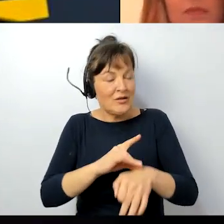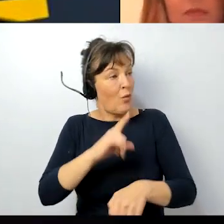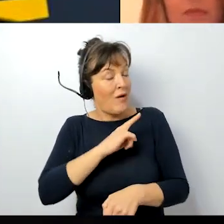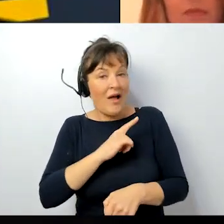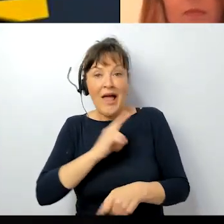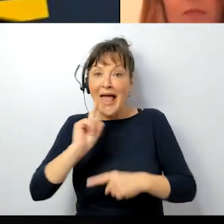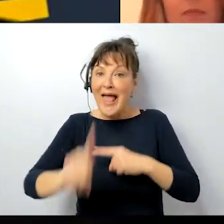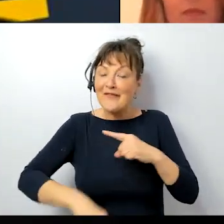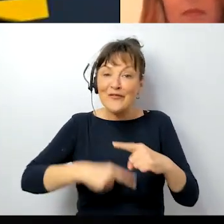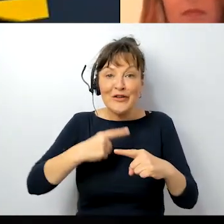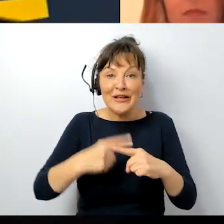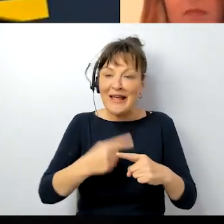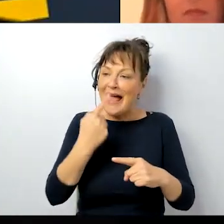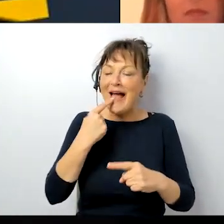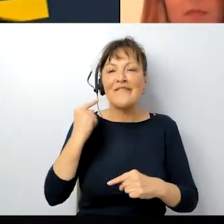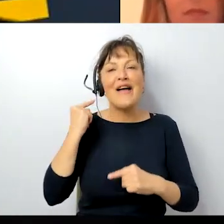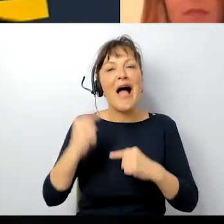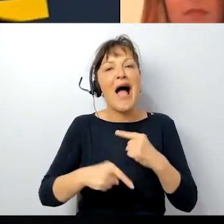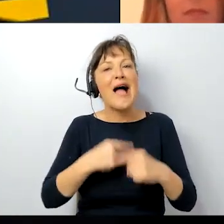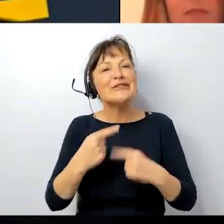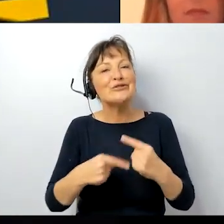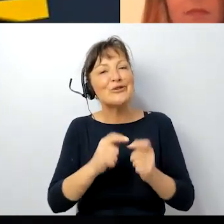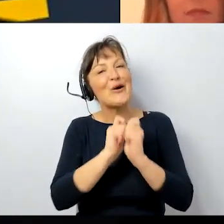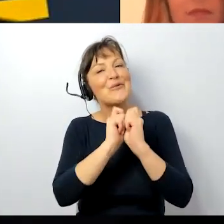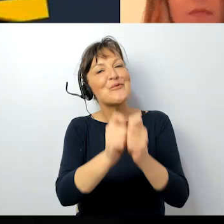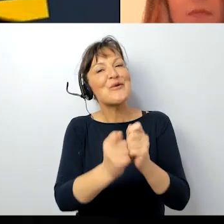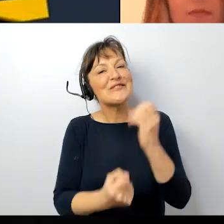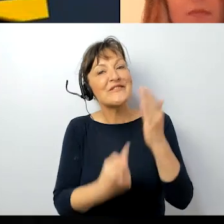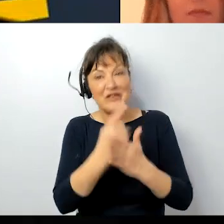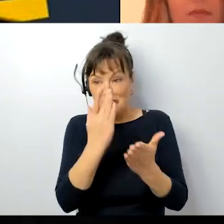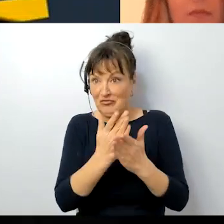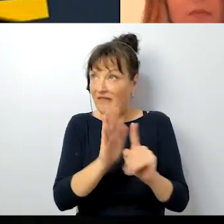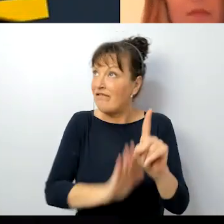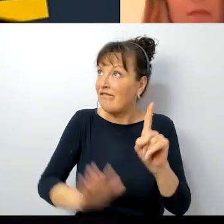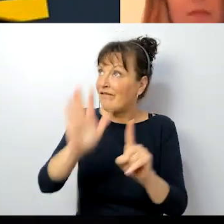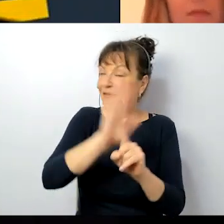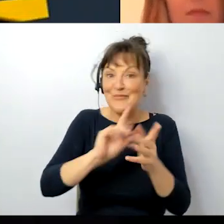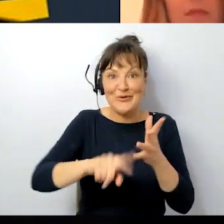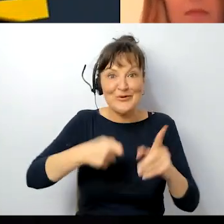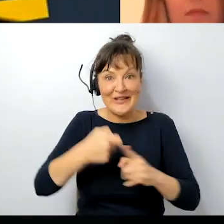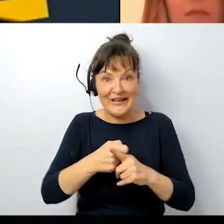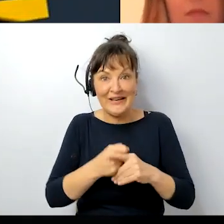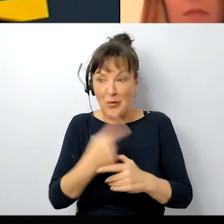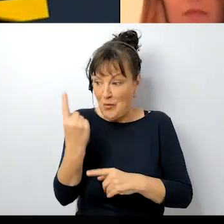we have things like an annual awards event where all of our apprentices from across the business